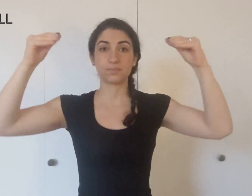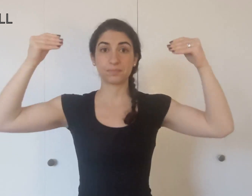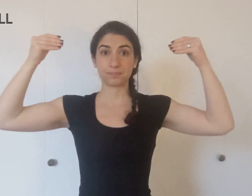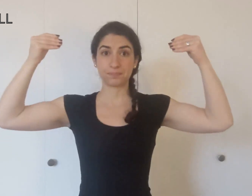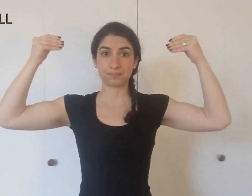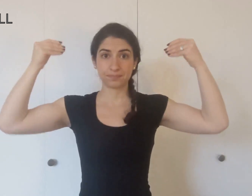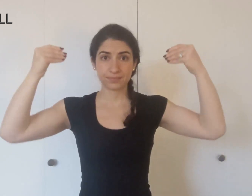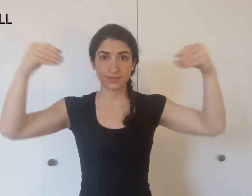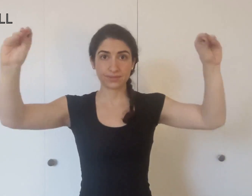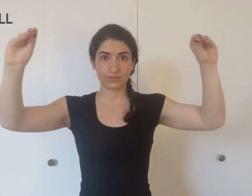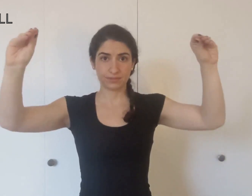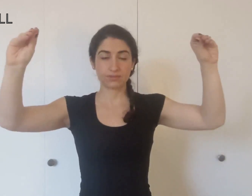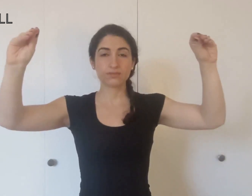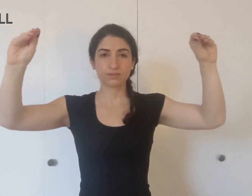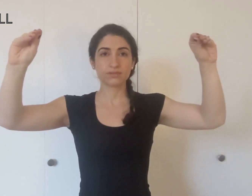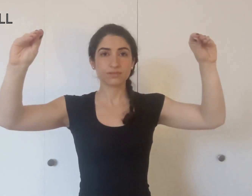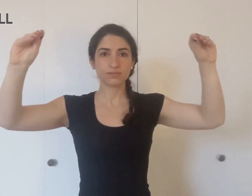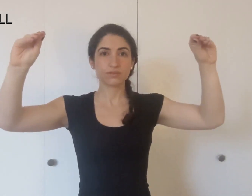SELL